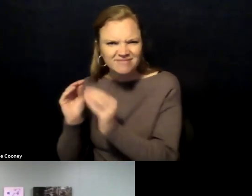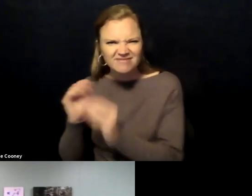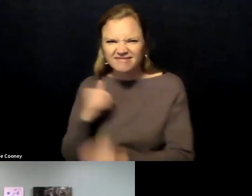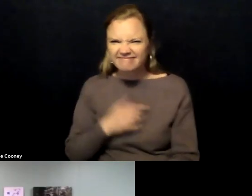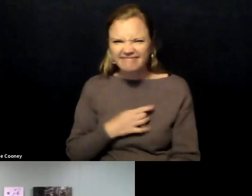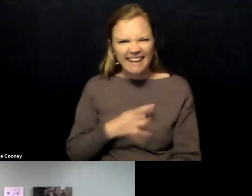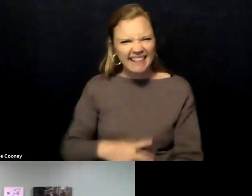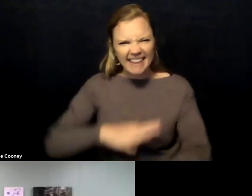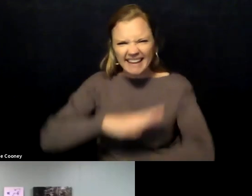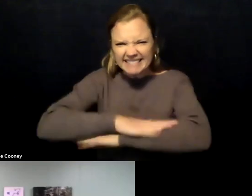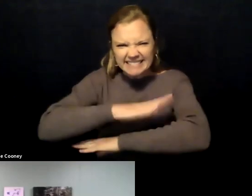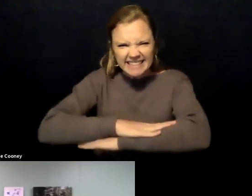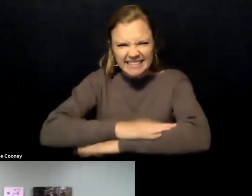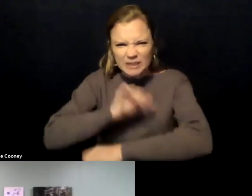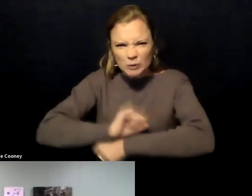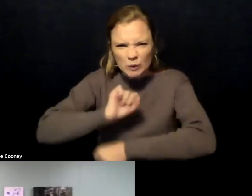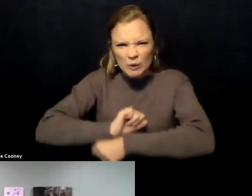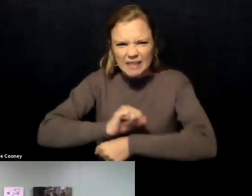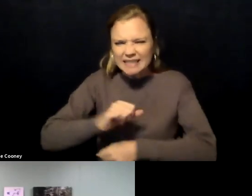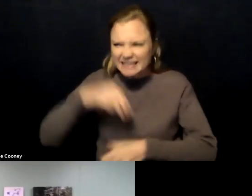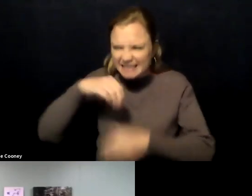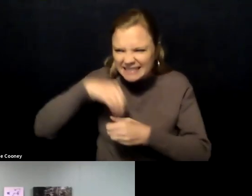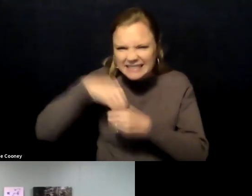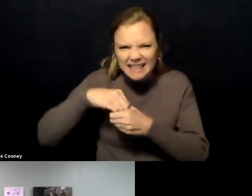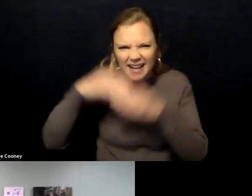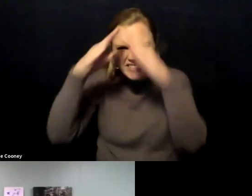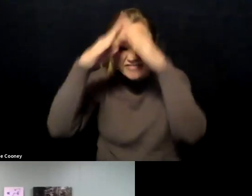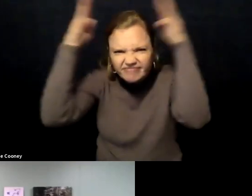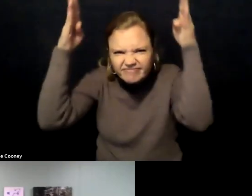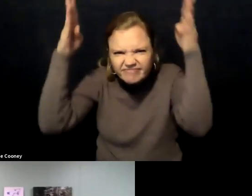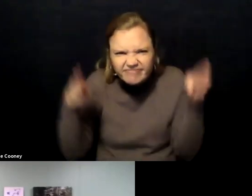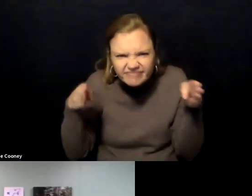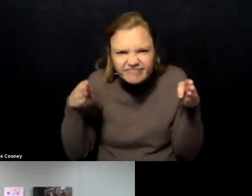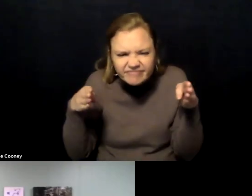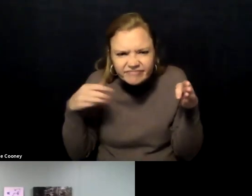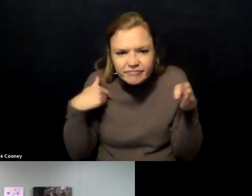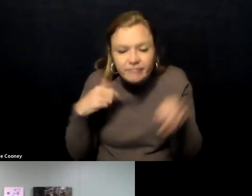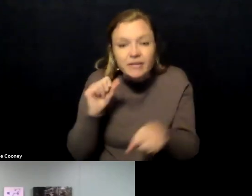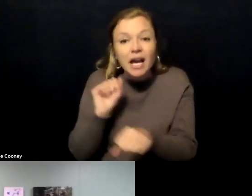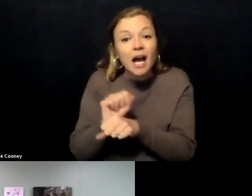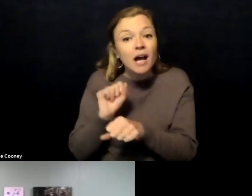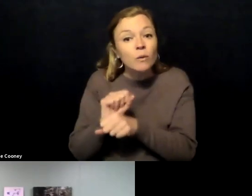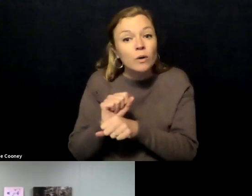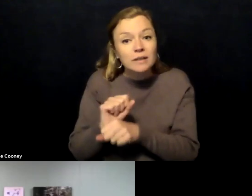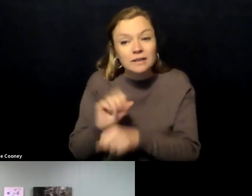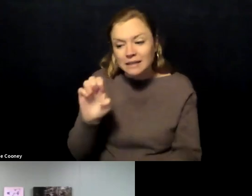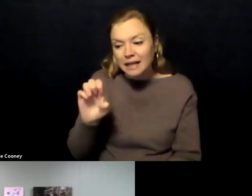around, and I was working as an editor for the